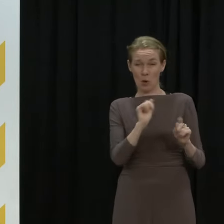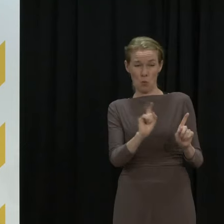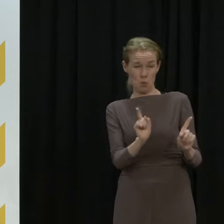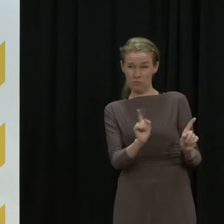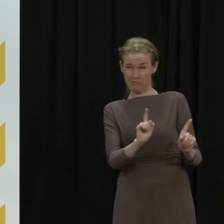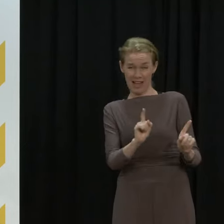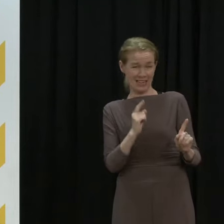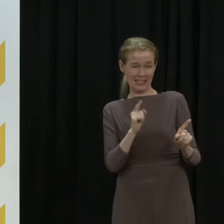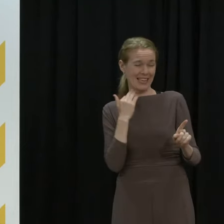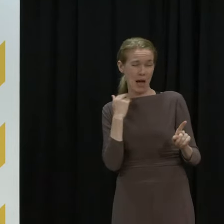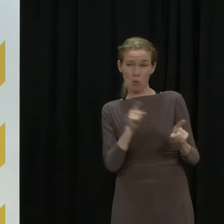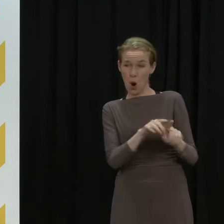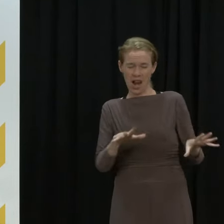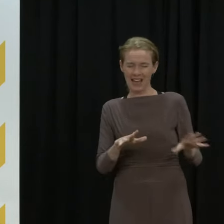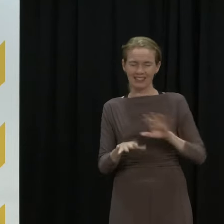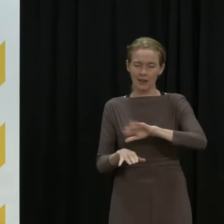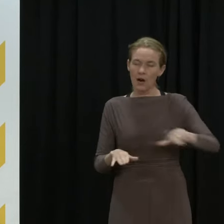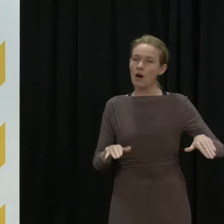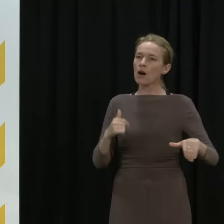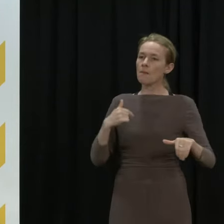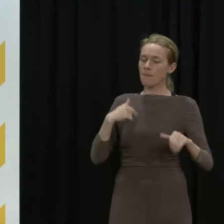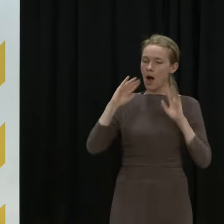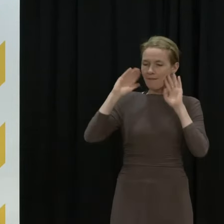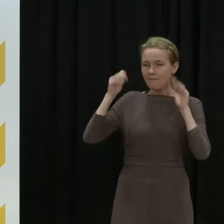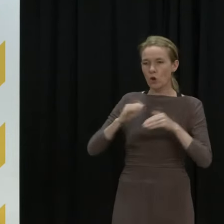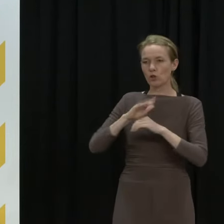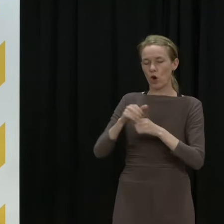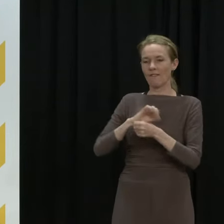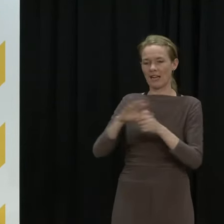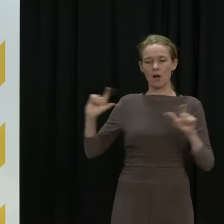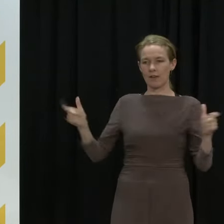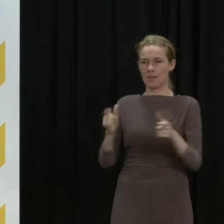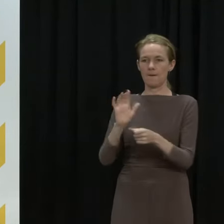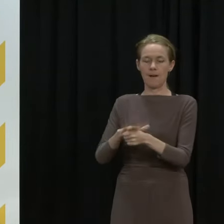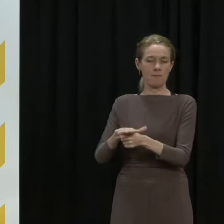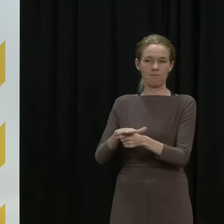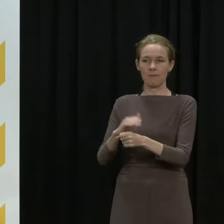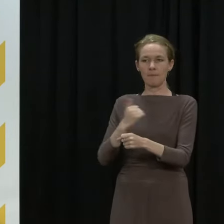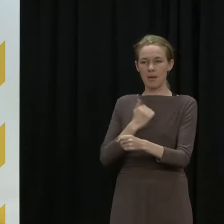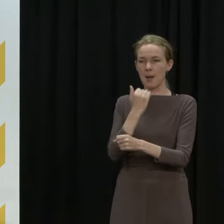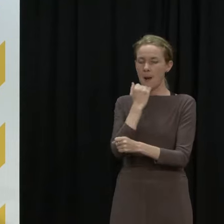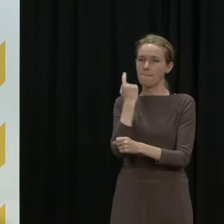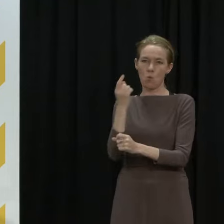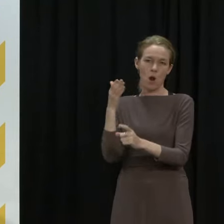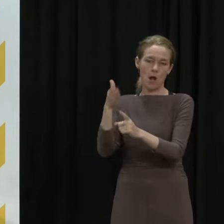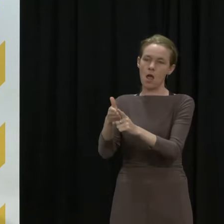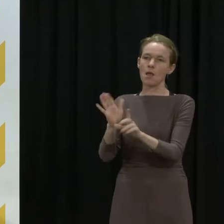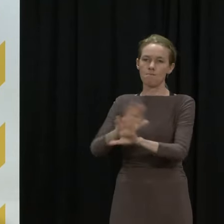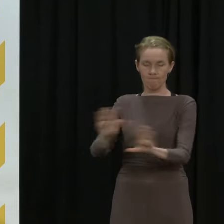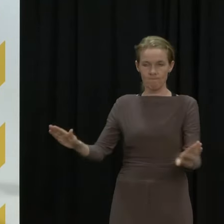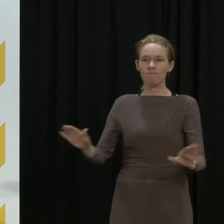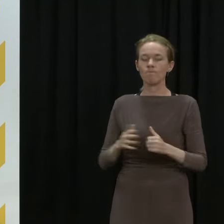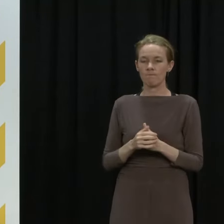19. I don't have any time for games all the activities they are engaged with, it is not the number one priority at this point. The priority is